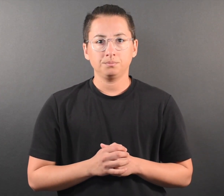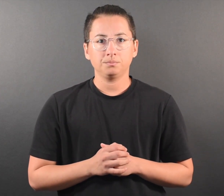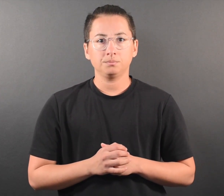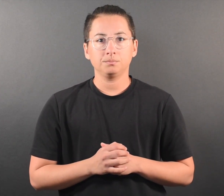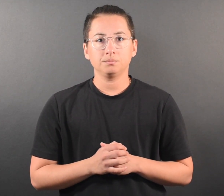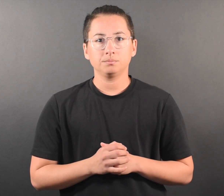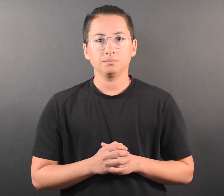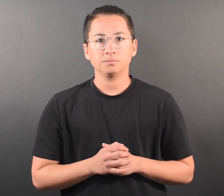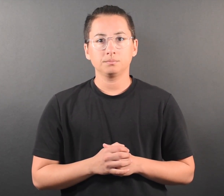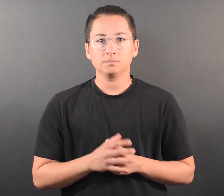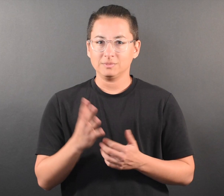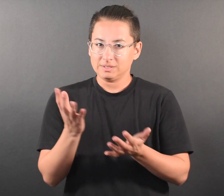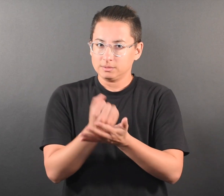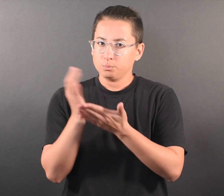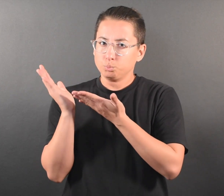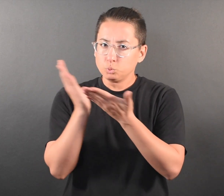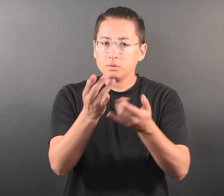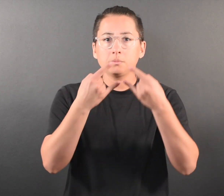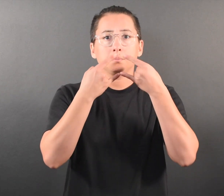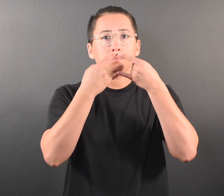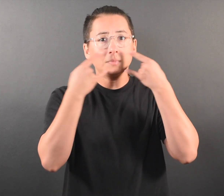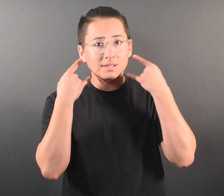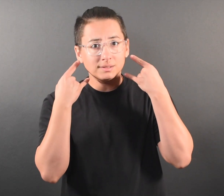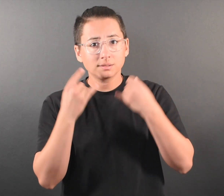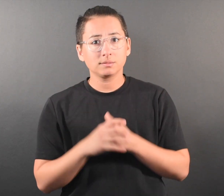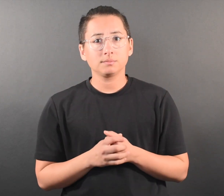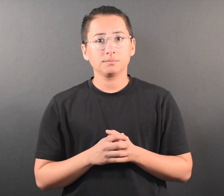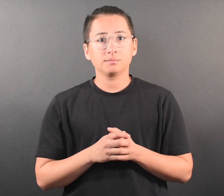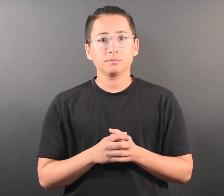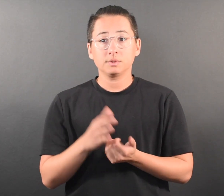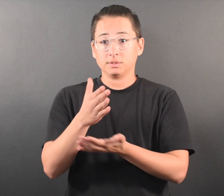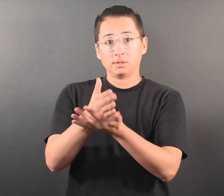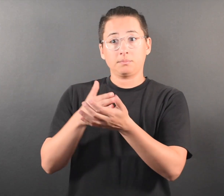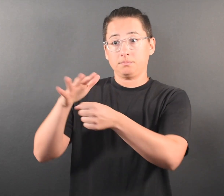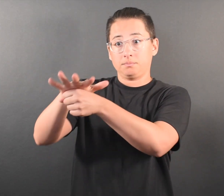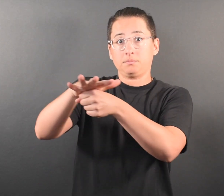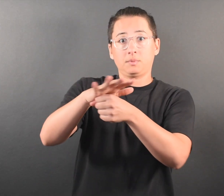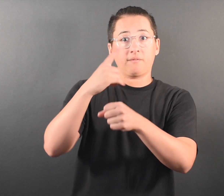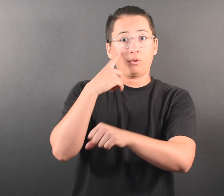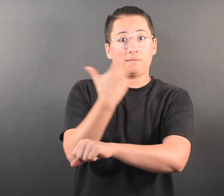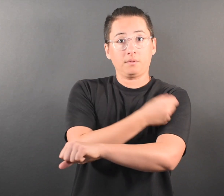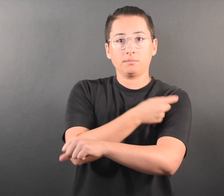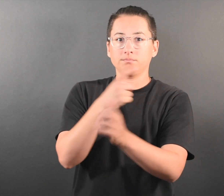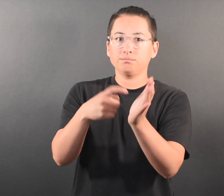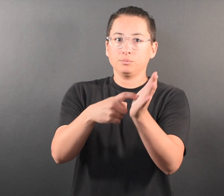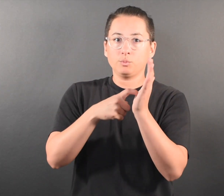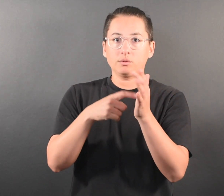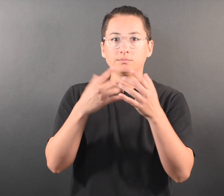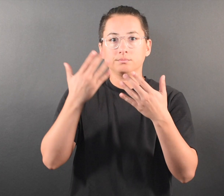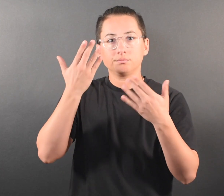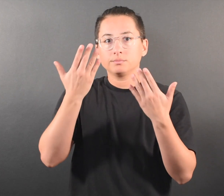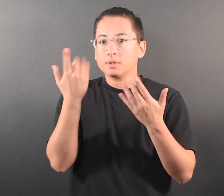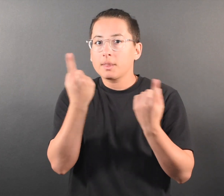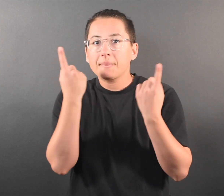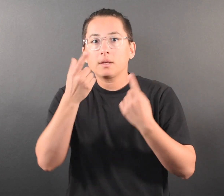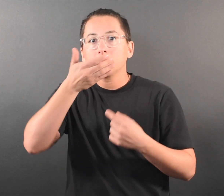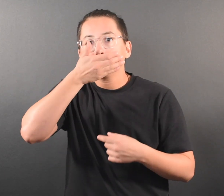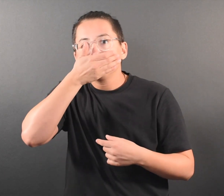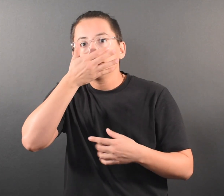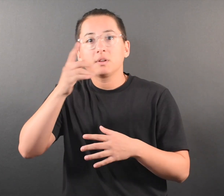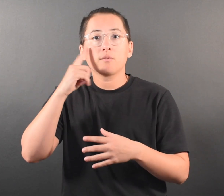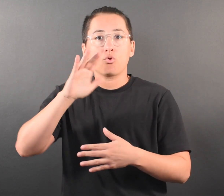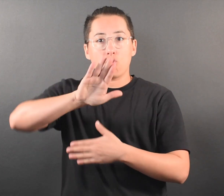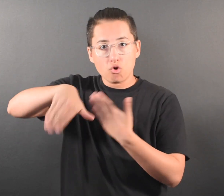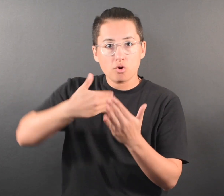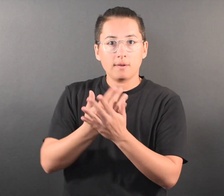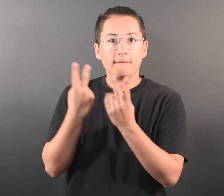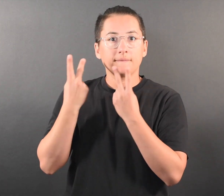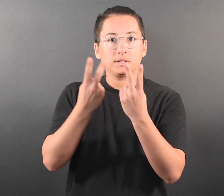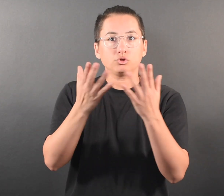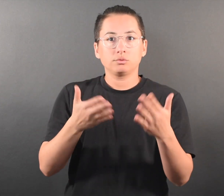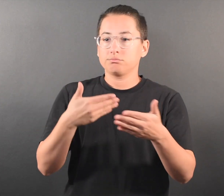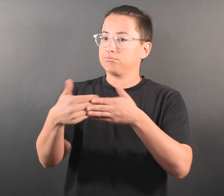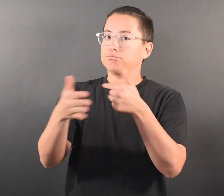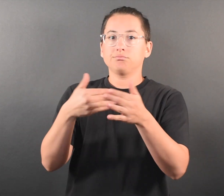• A mask. Some vaccination locations may require use of a face covering for all visitors,